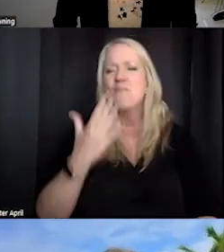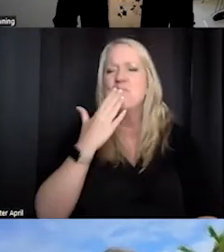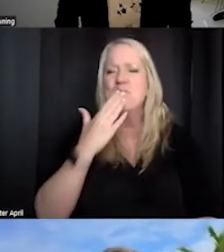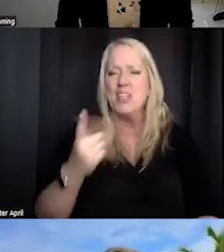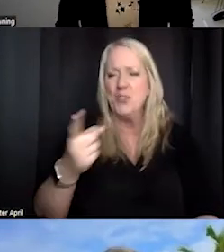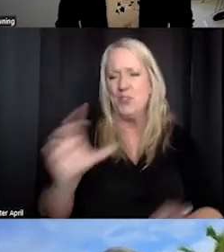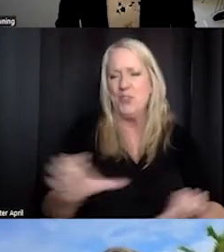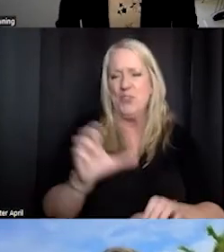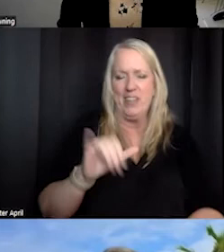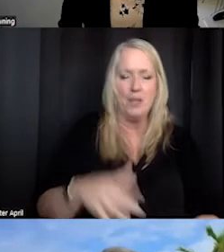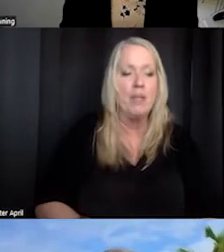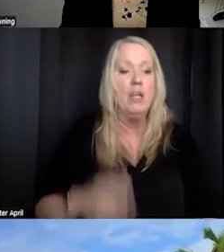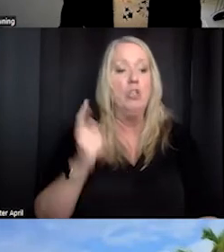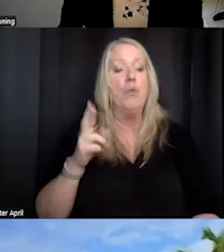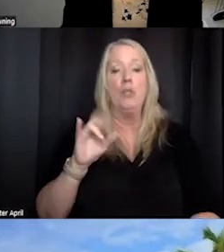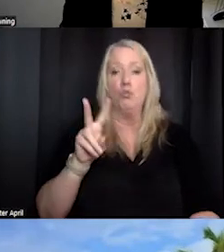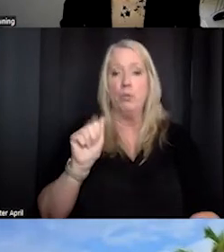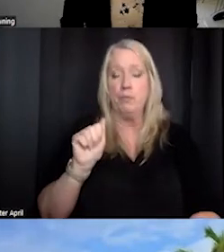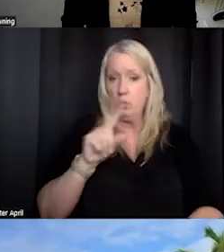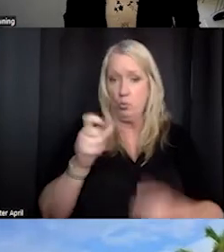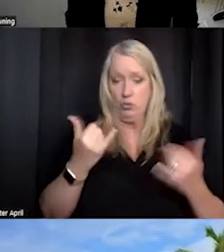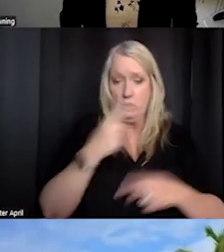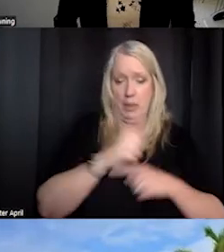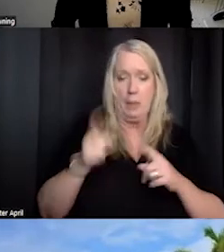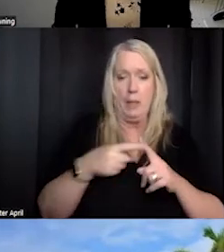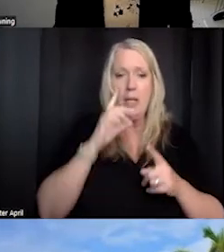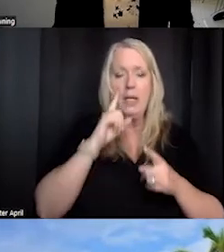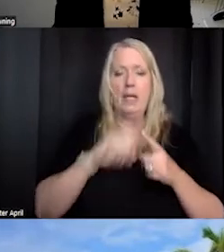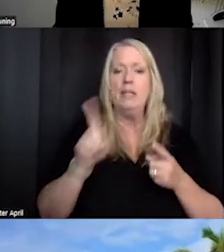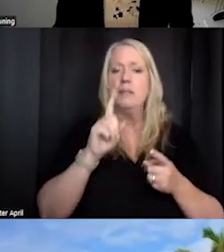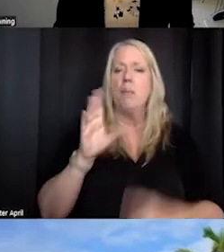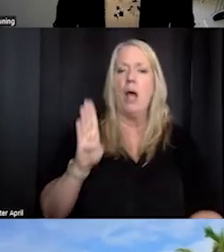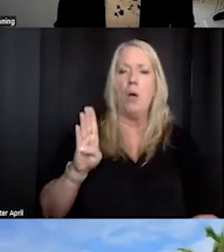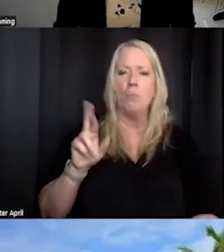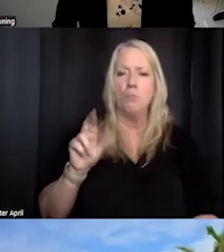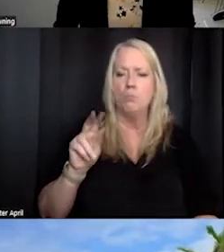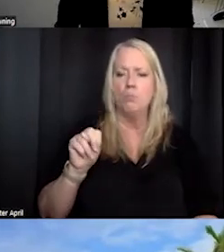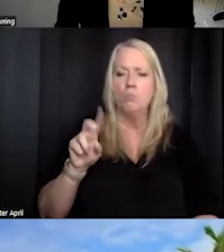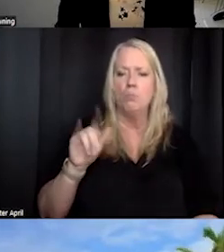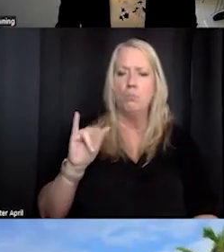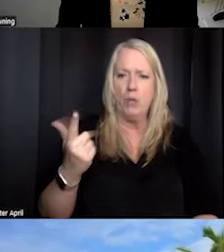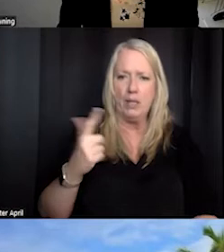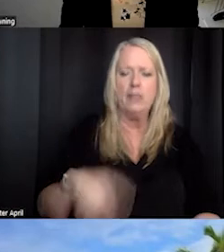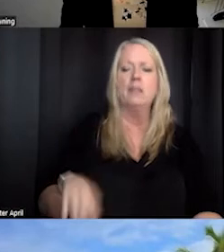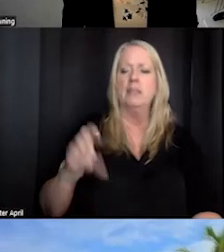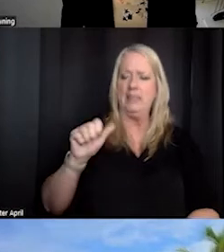THE TRIVIA QUESTION TODAY. IS ABOUT BRANDING, LAST WEEK WAS ALL ABOUT, SAMHSA EFFORT AROUND BRANDING.